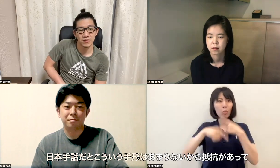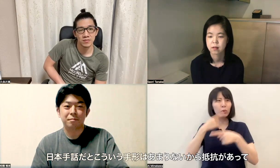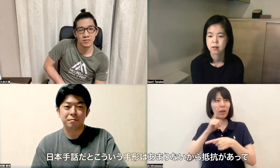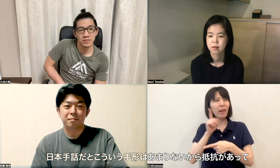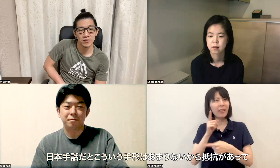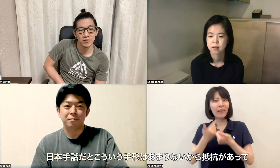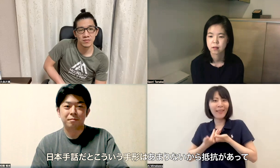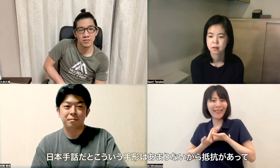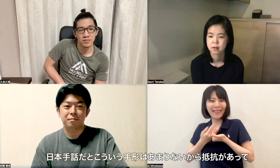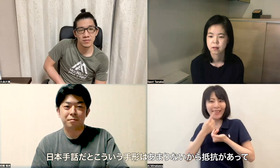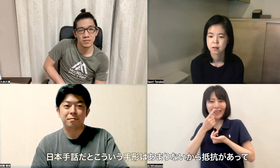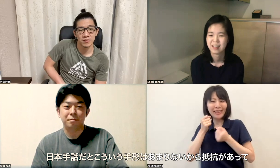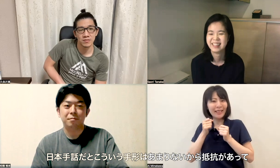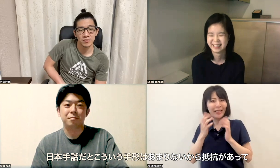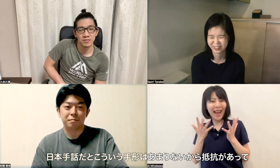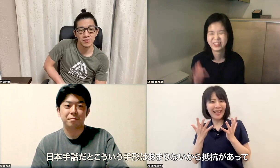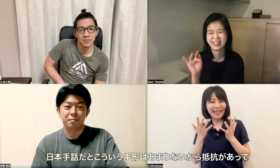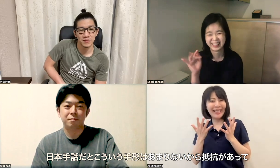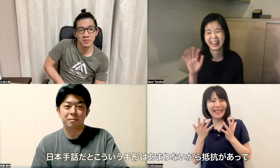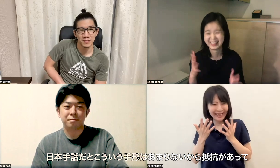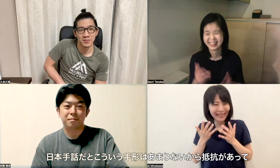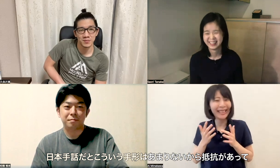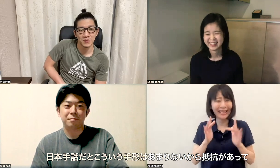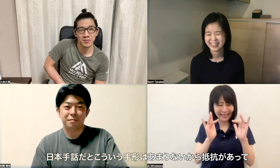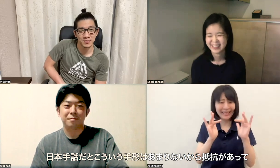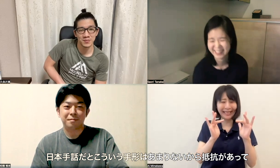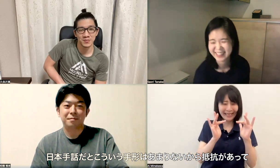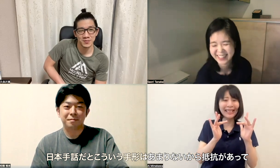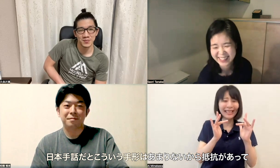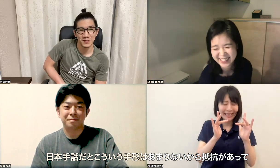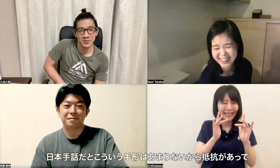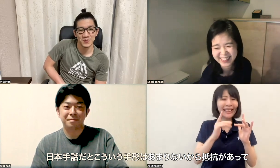this handsape is not so common in JSL, so